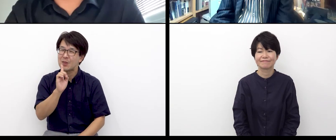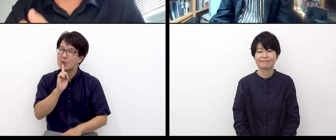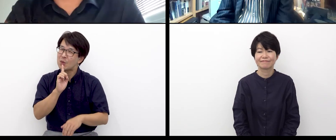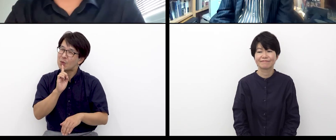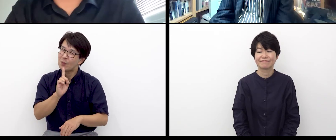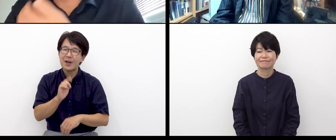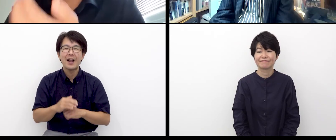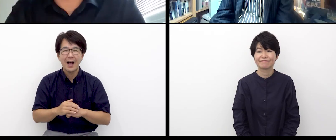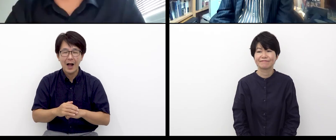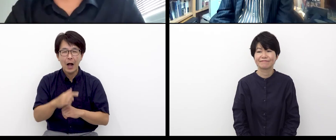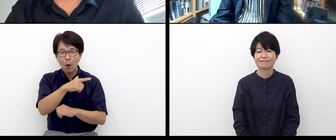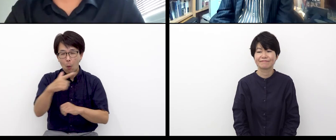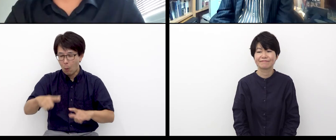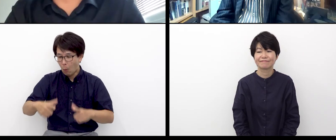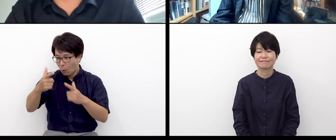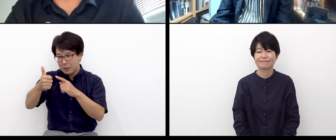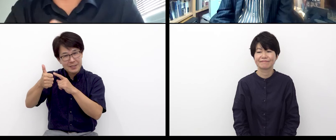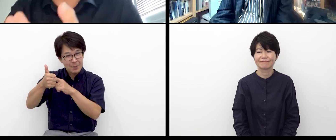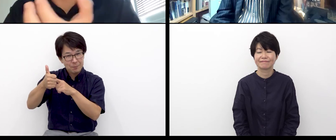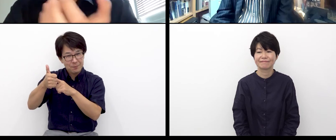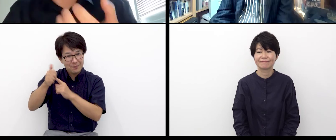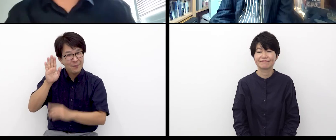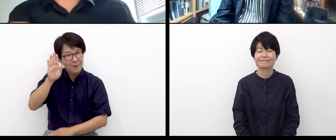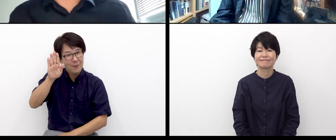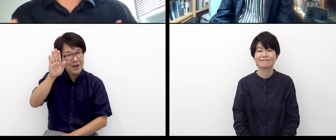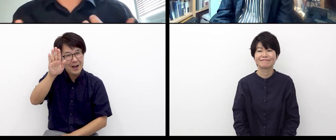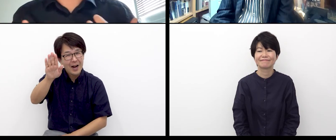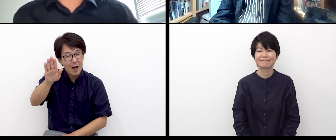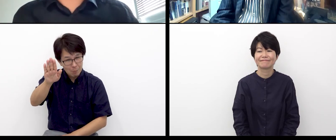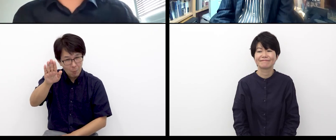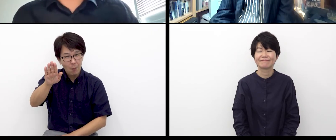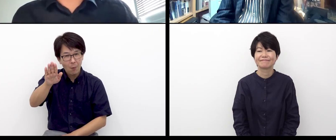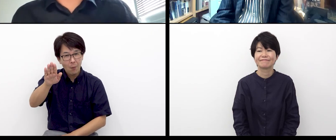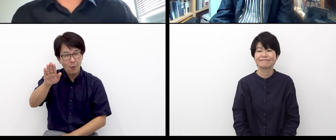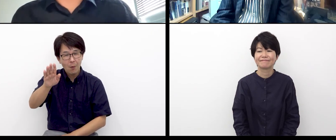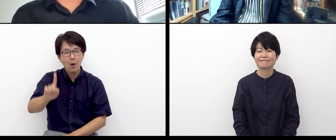Mr. Oki will communicate with them.